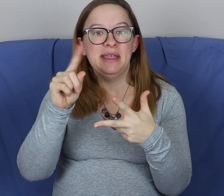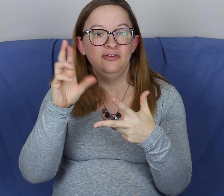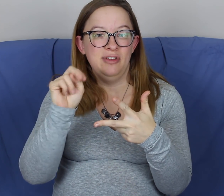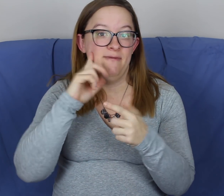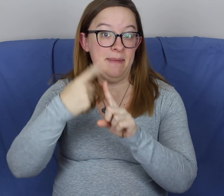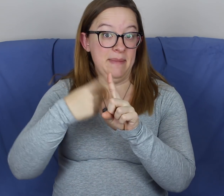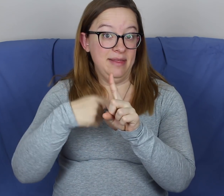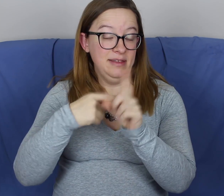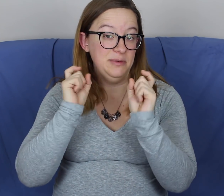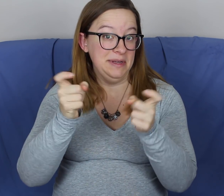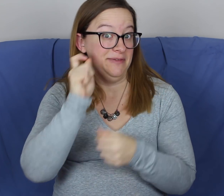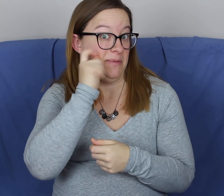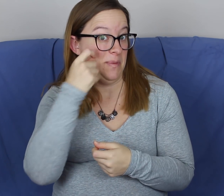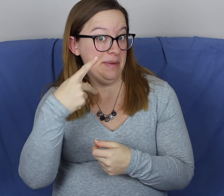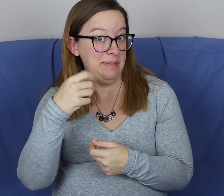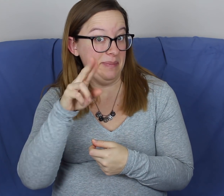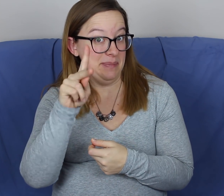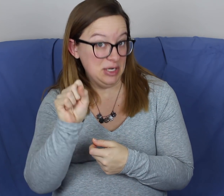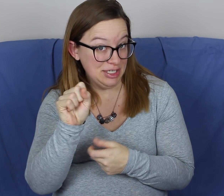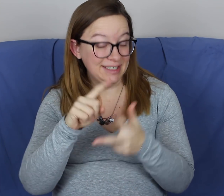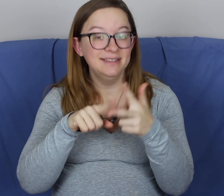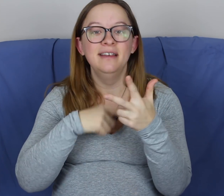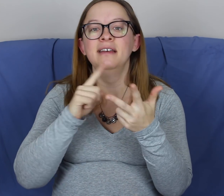Patreon for a monthly donation with cool perks.